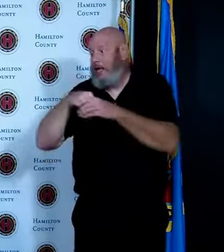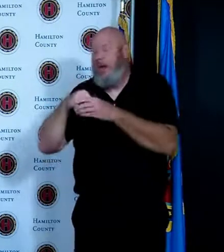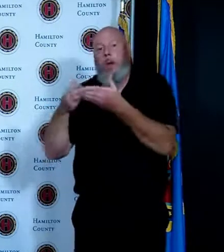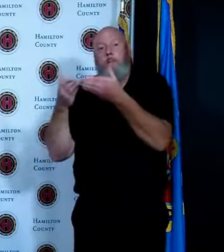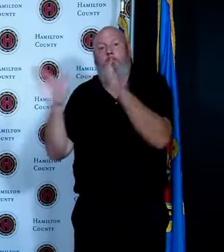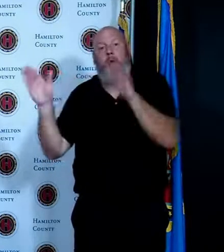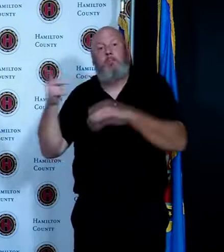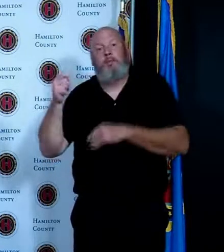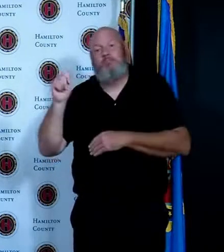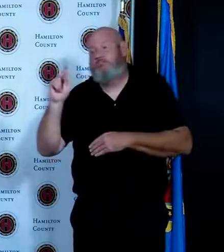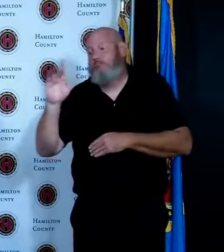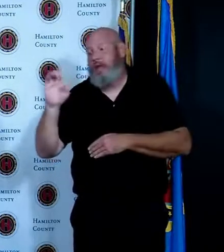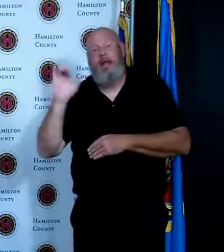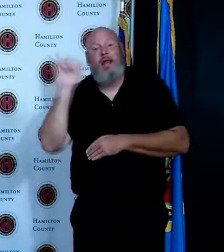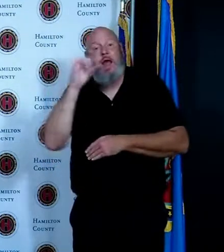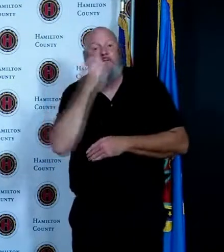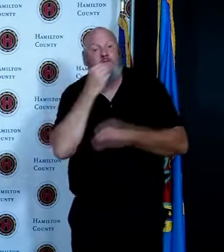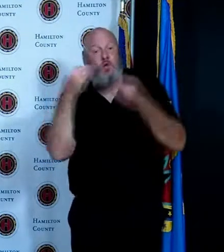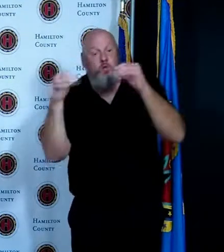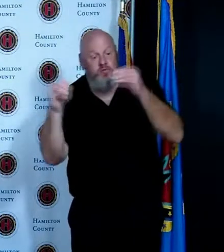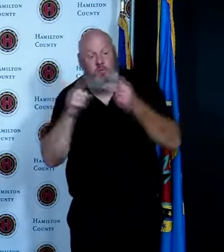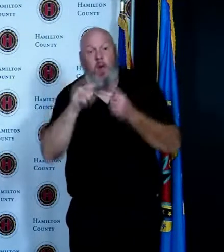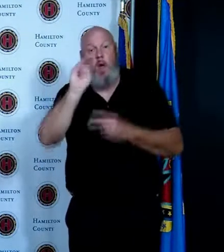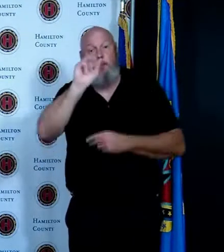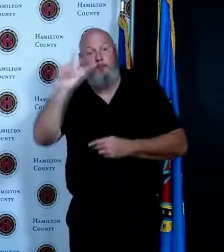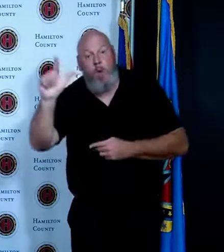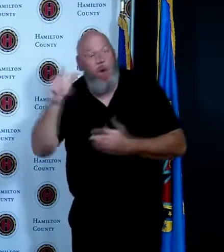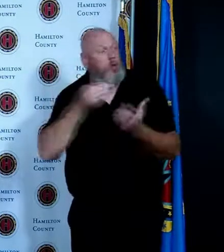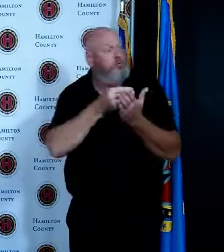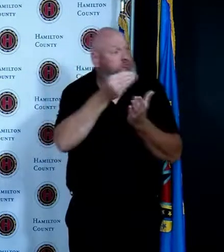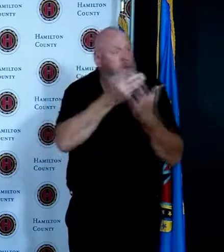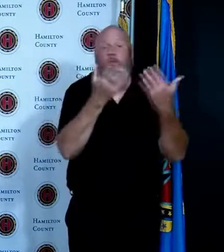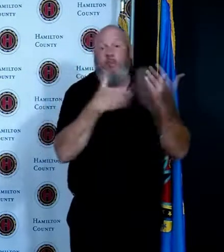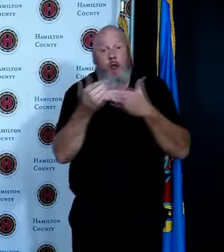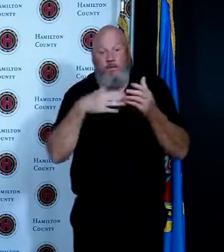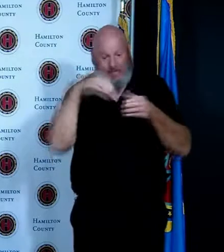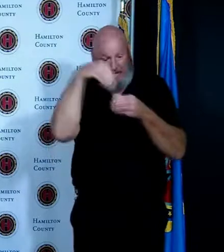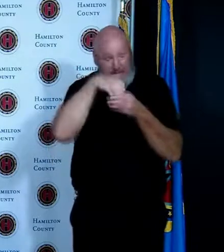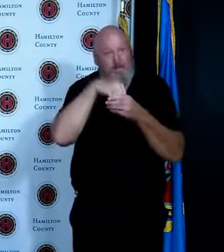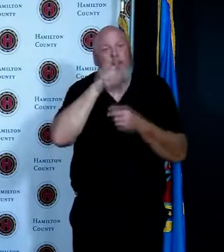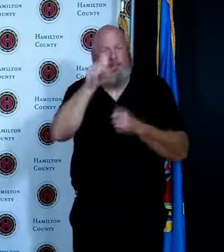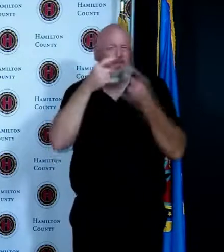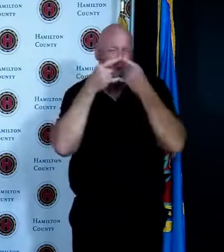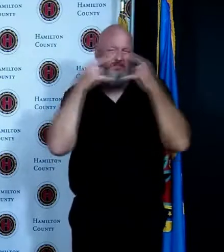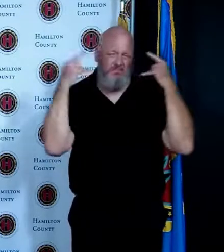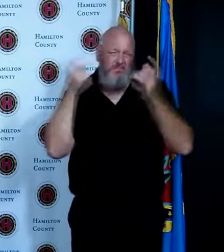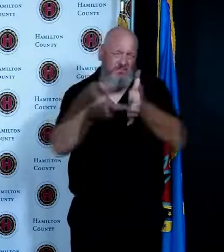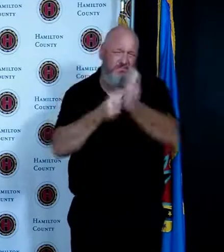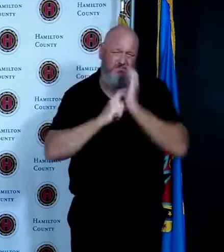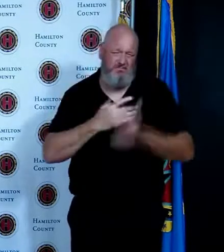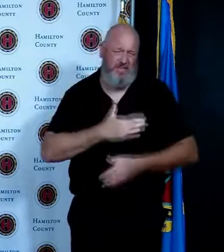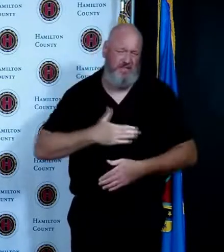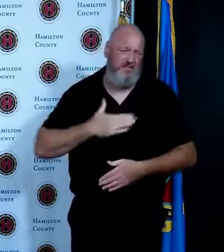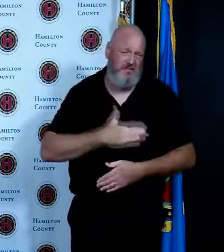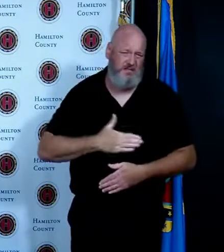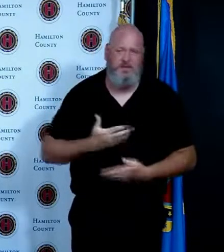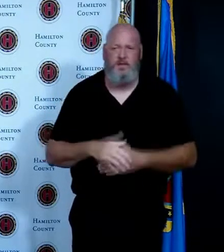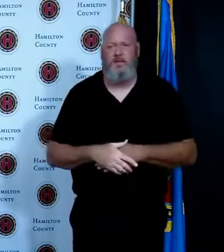touch your face these are the way that we spread infectious disease and this has been public health knowledge for centuries this is how we slow the spread